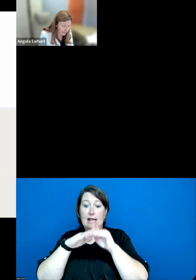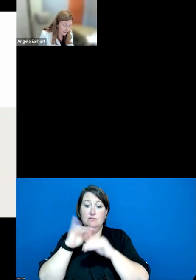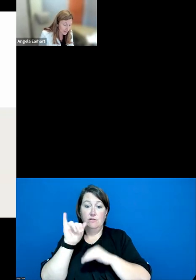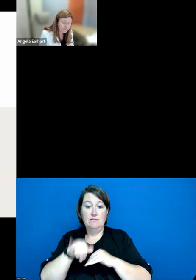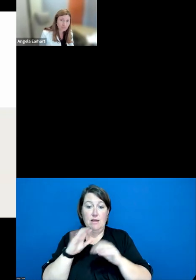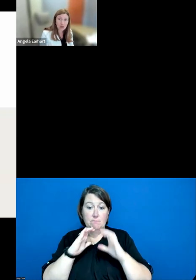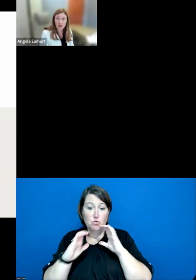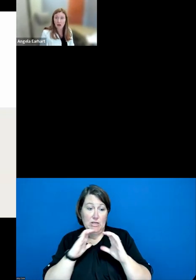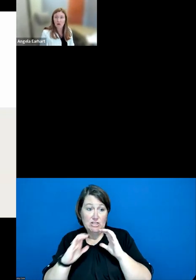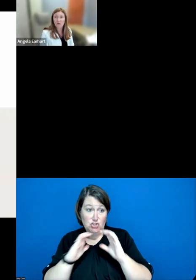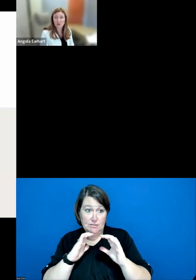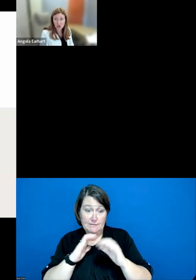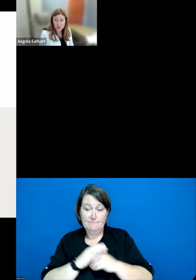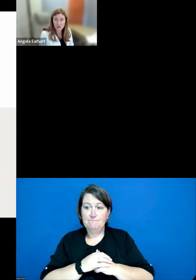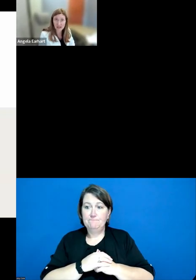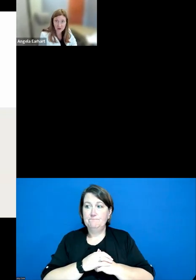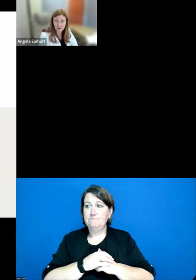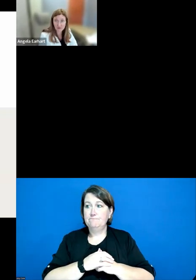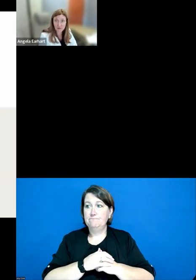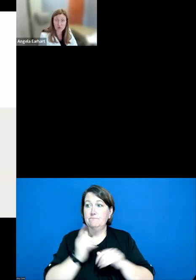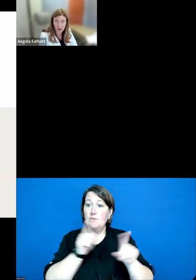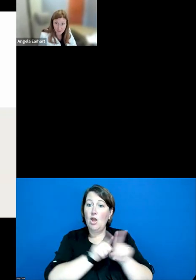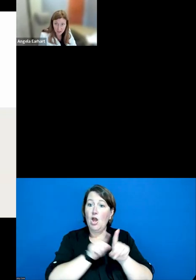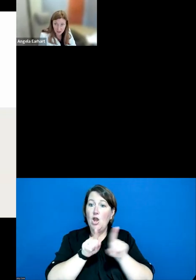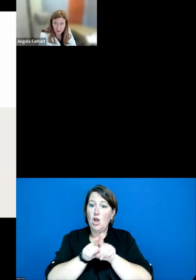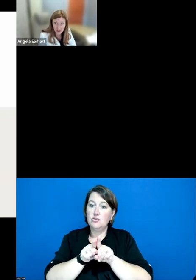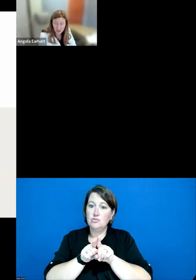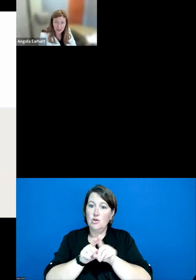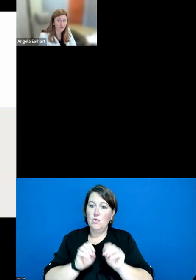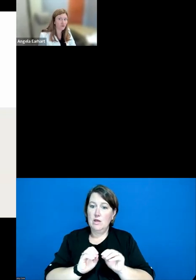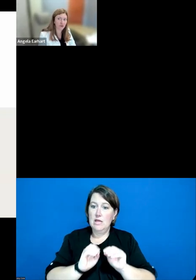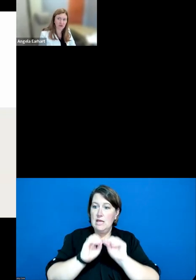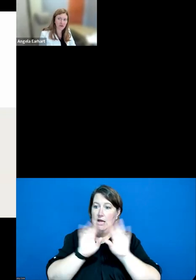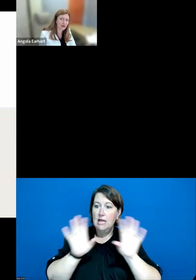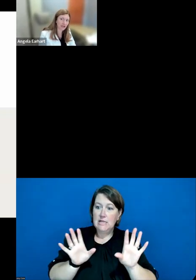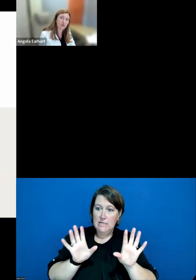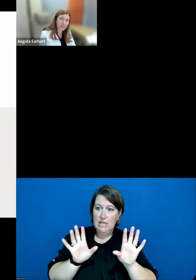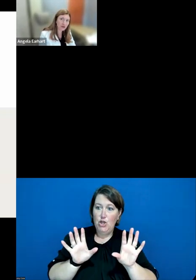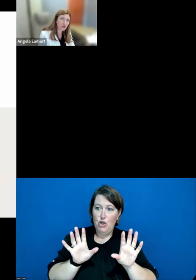Um, There's also the clear view drape and for certain procedures,